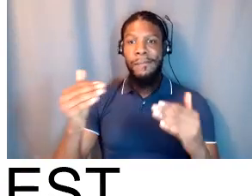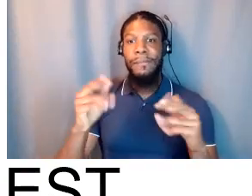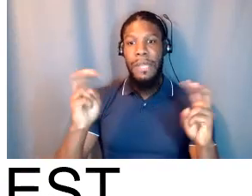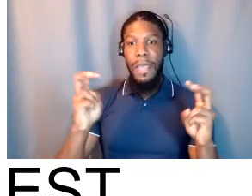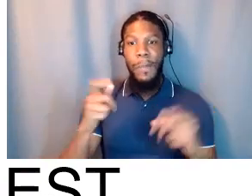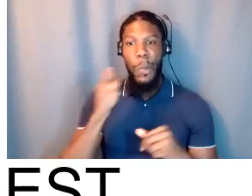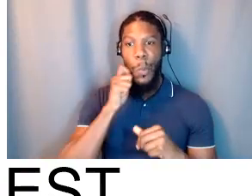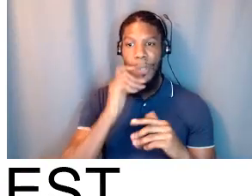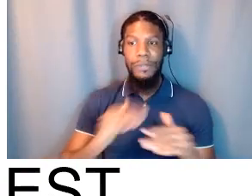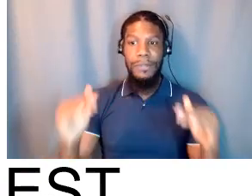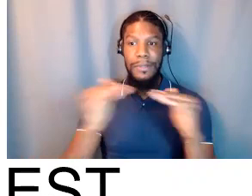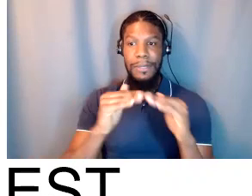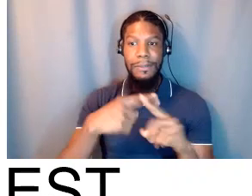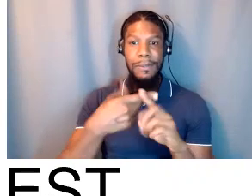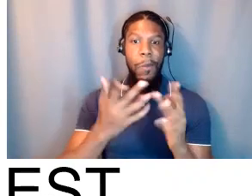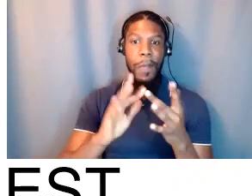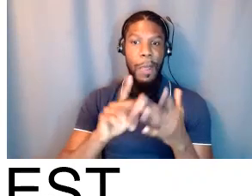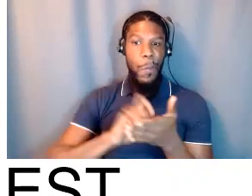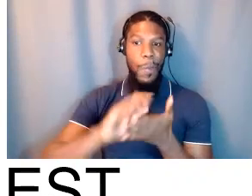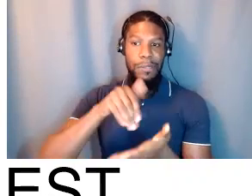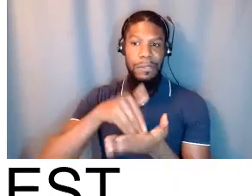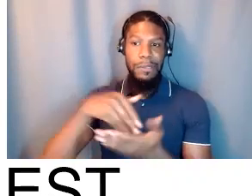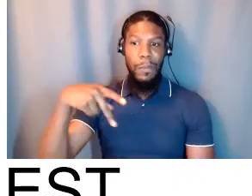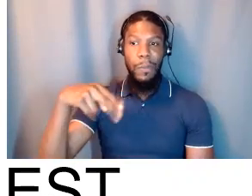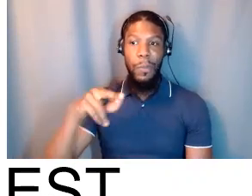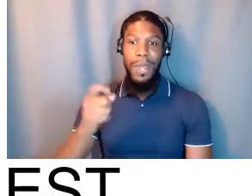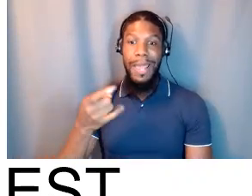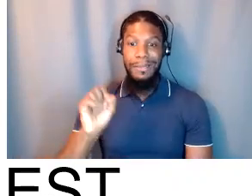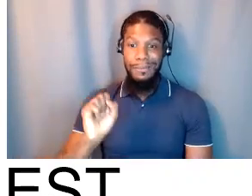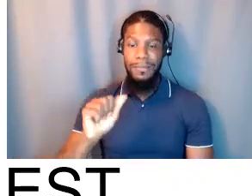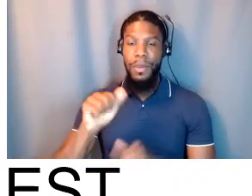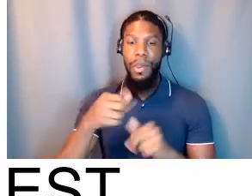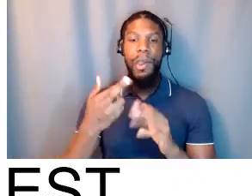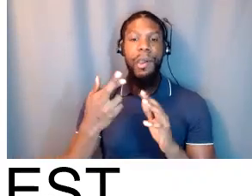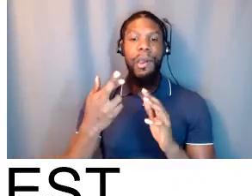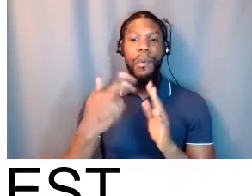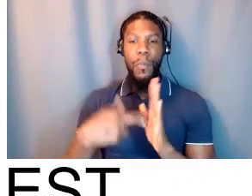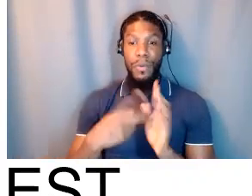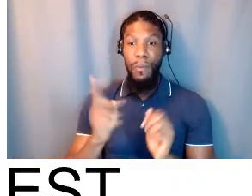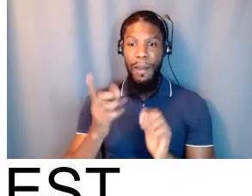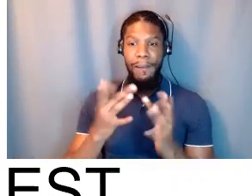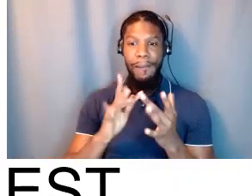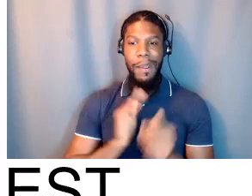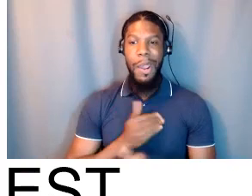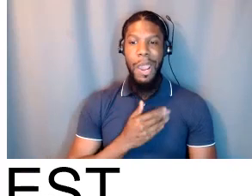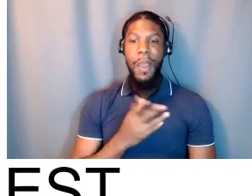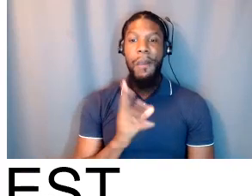You can register for this webinar on our website at OnlineWritingCenters.org/webinars